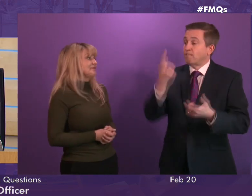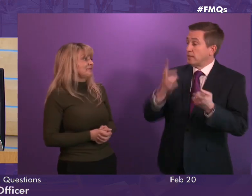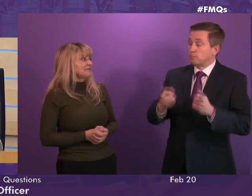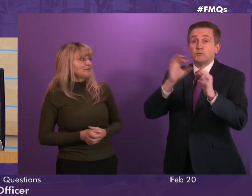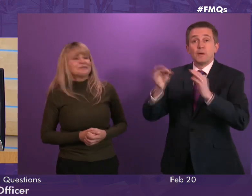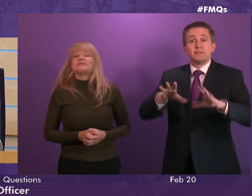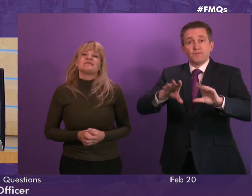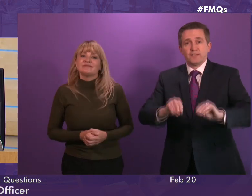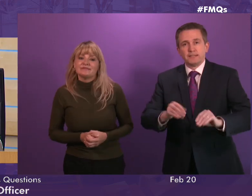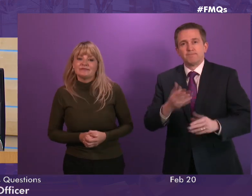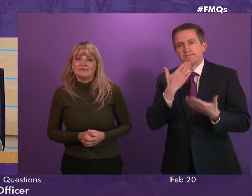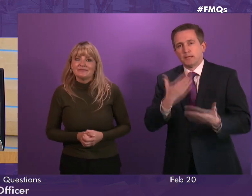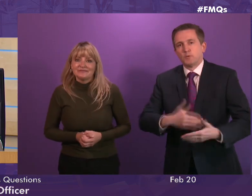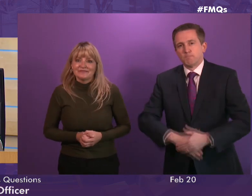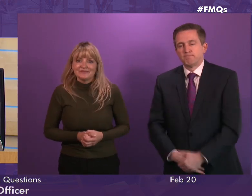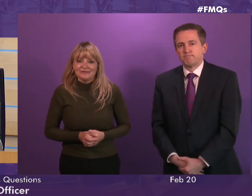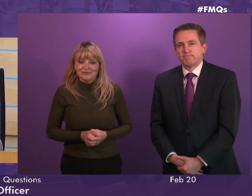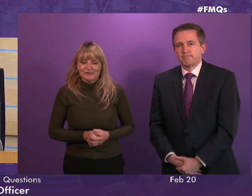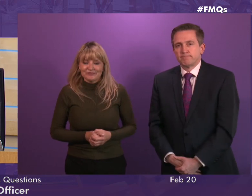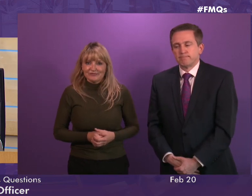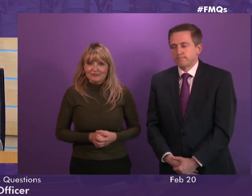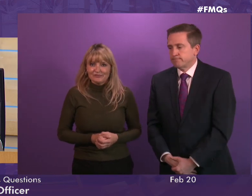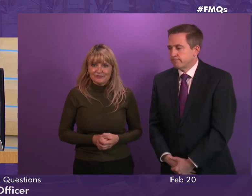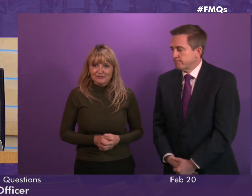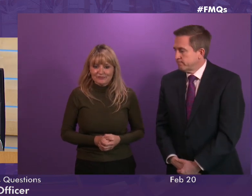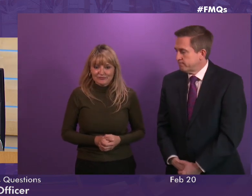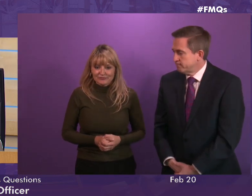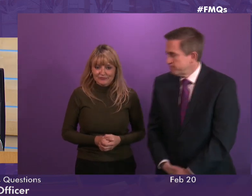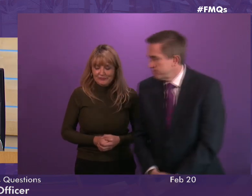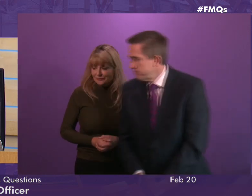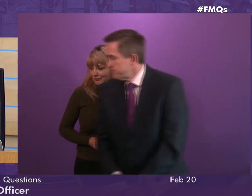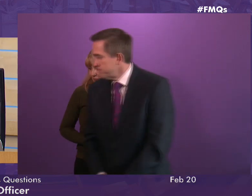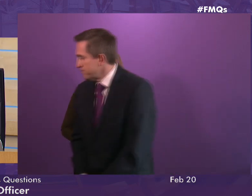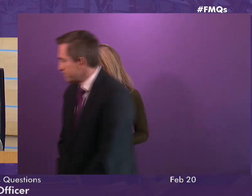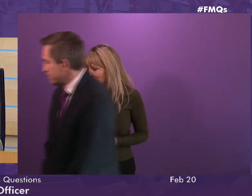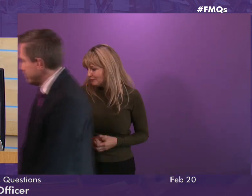questions. We move on shortly to a members’ business debate in the name of Maurice Golden,